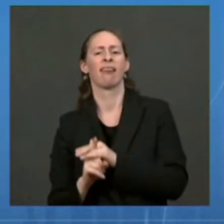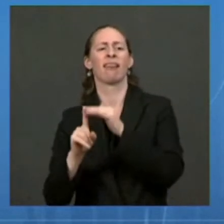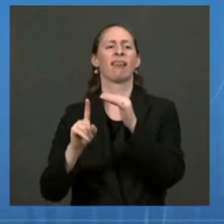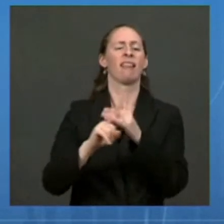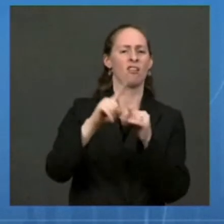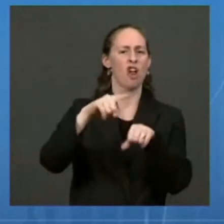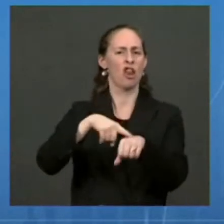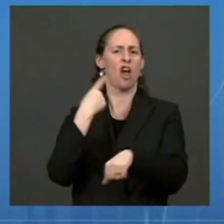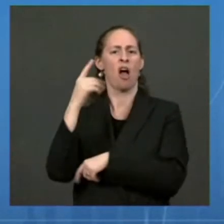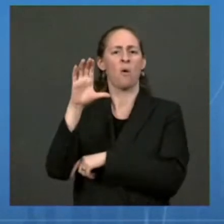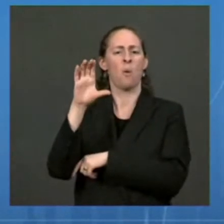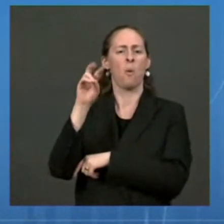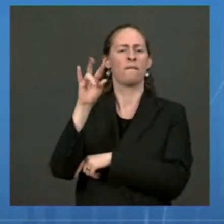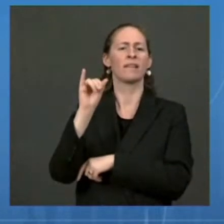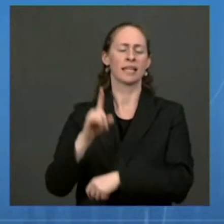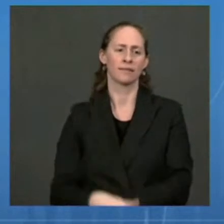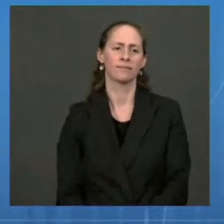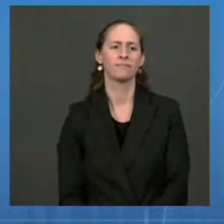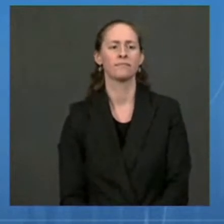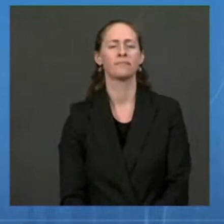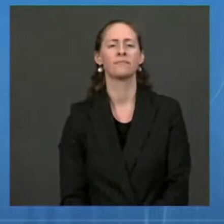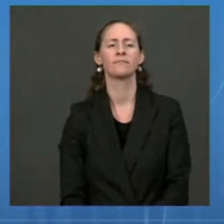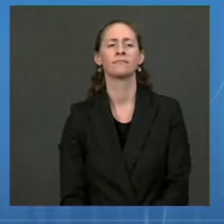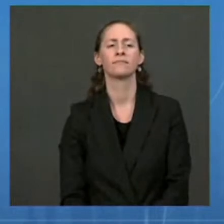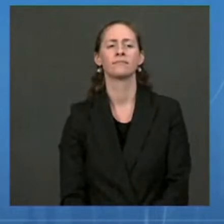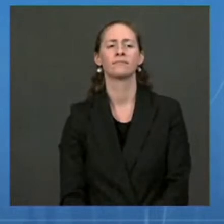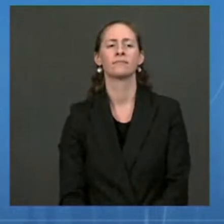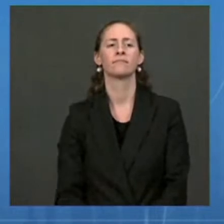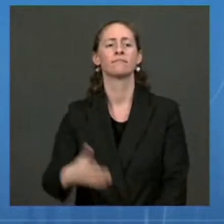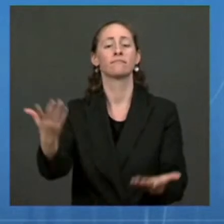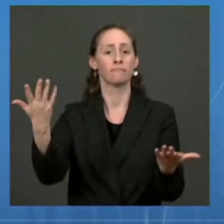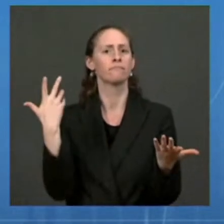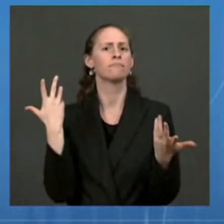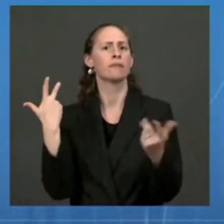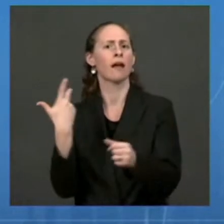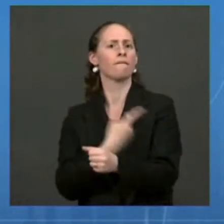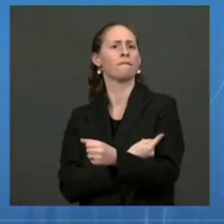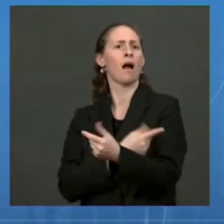EXPERIENCED WHAT WOULD COME UNDER THE CATEGORY OF LONG COVID.